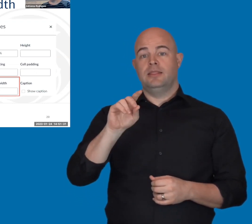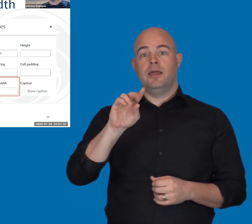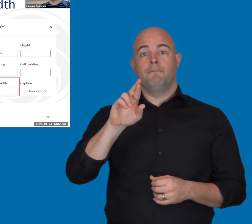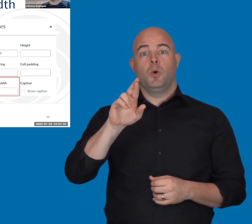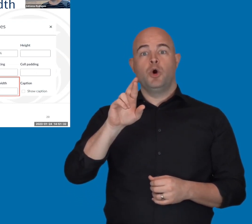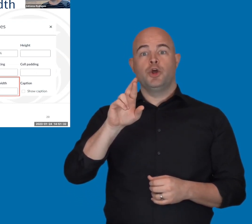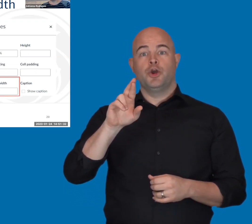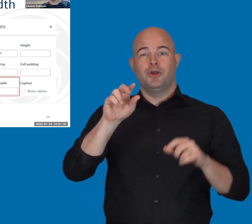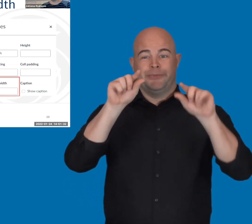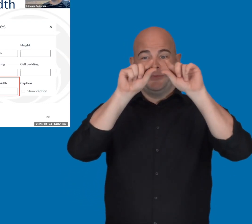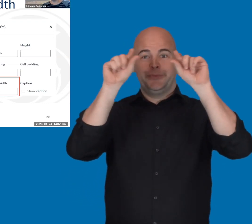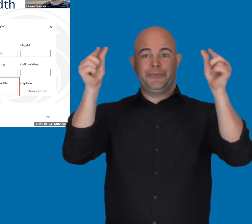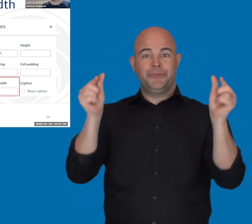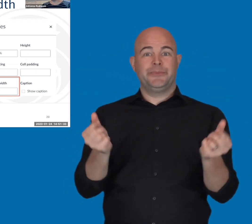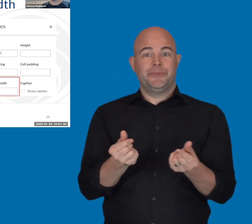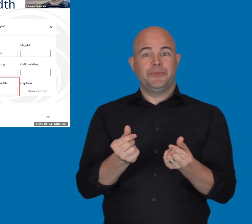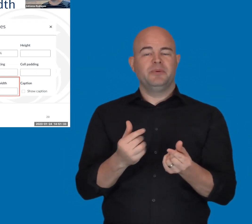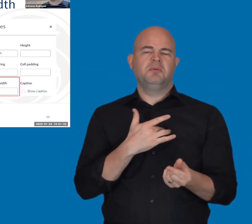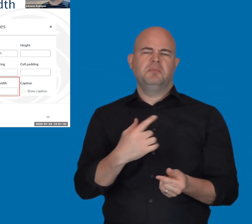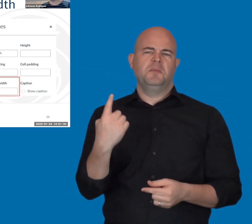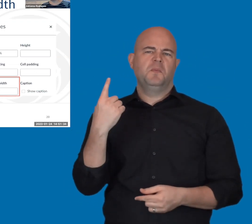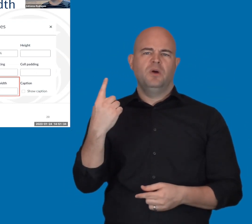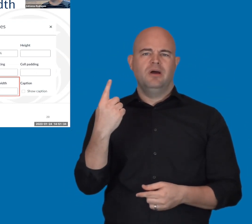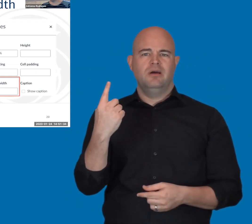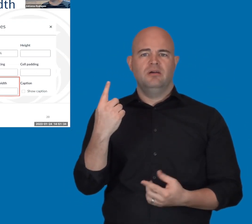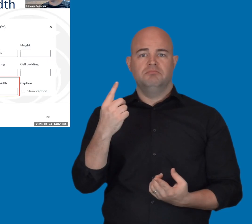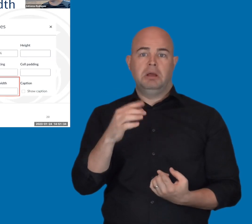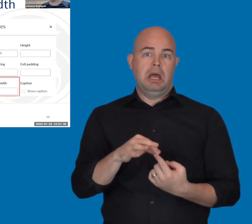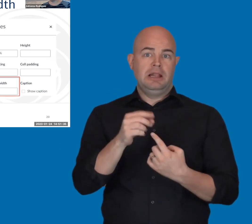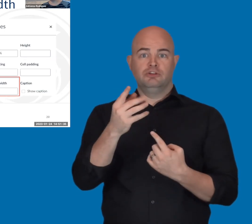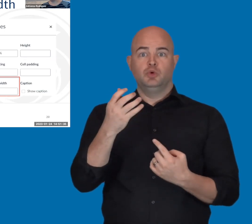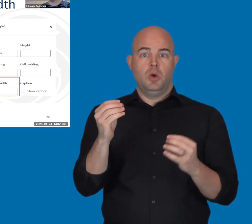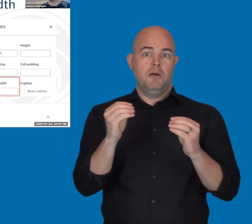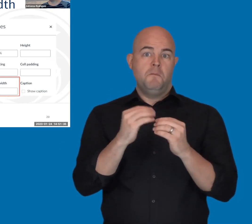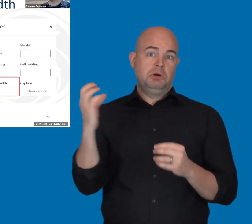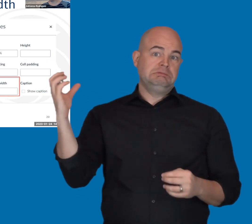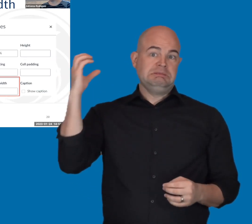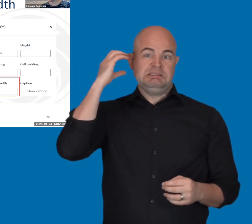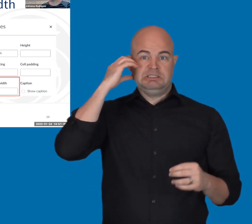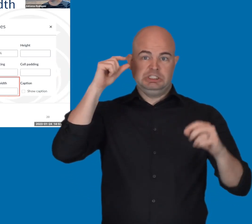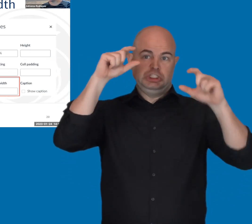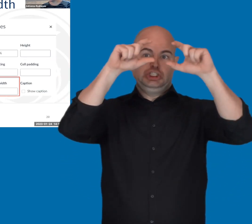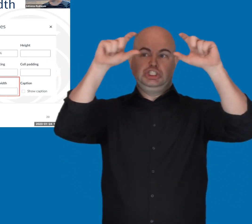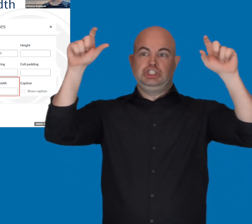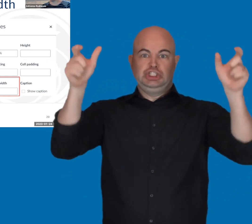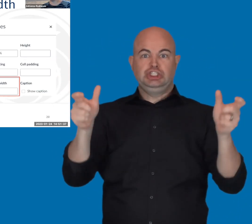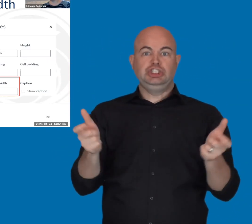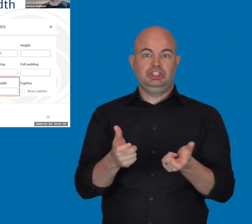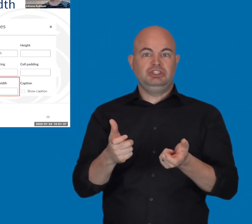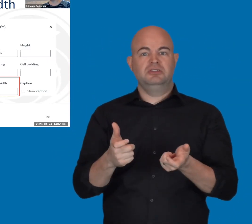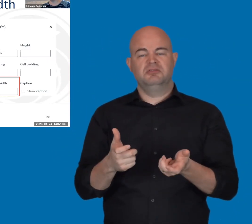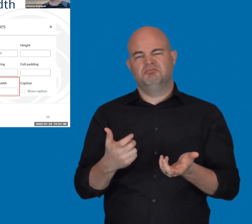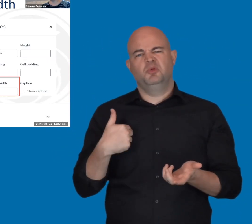And unless you want a chunk boarder on your table, we just recommend sticking with that border width of 1.